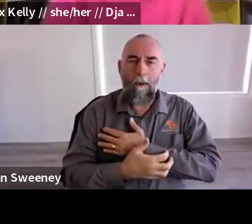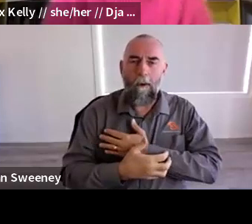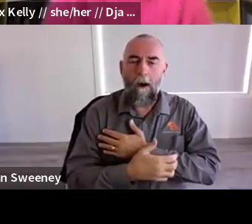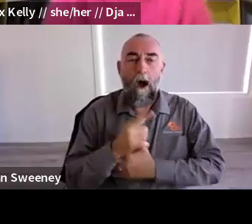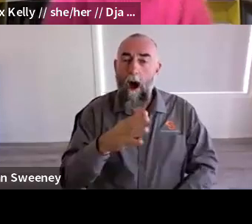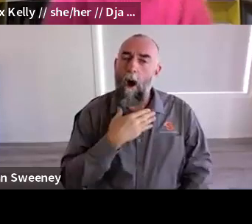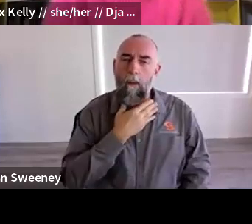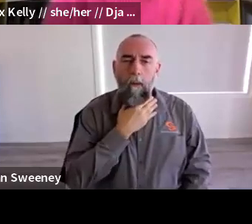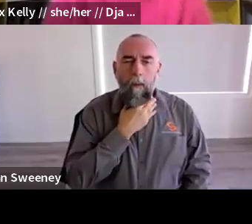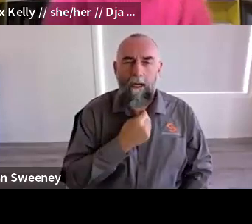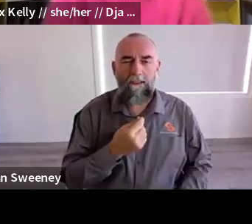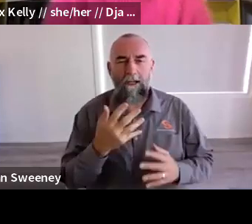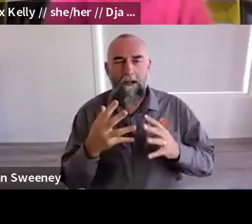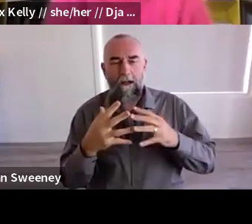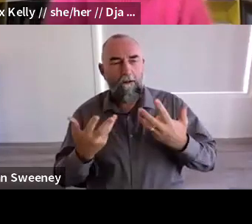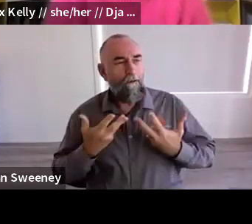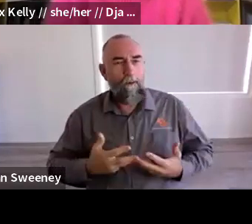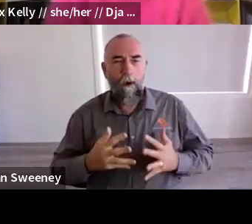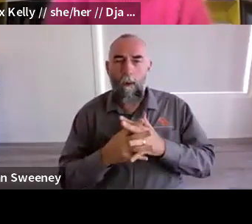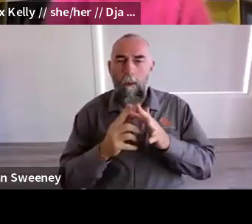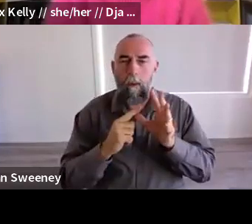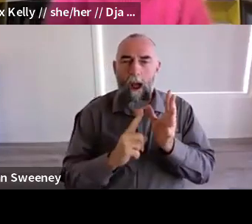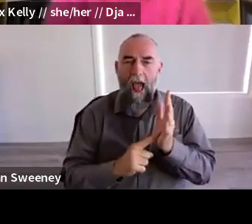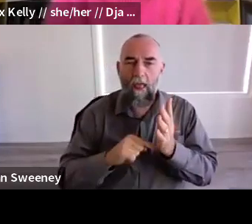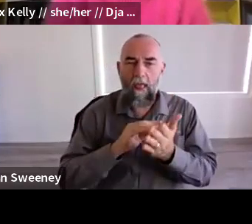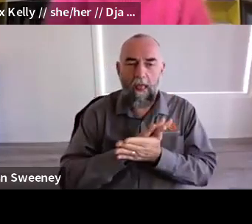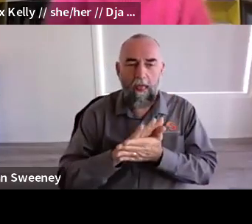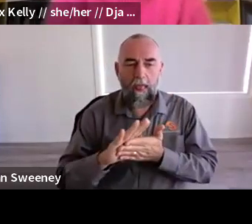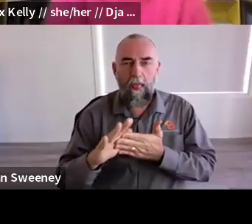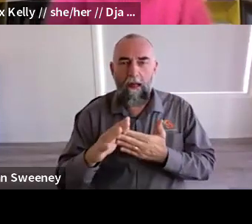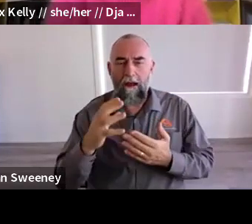We're like one big blak happy family. It doesn't work like that. And I just